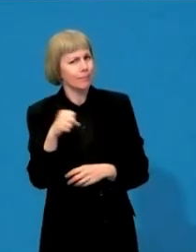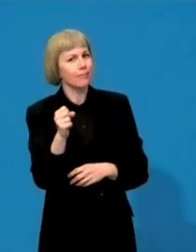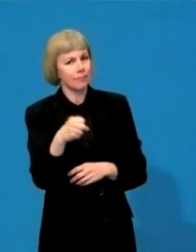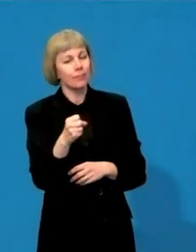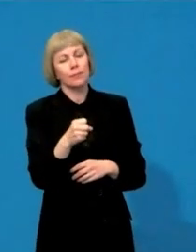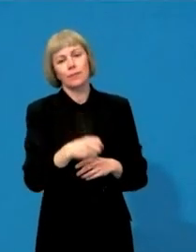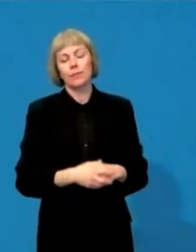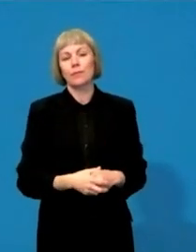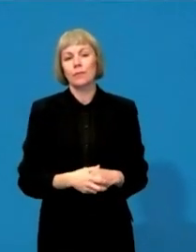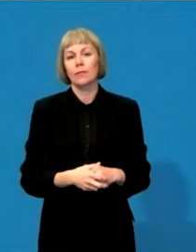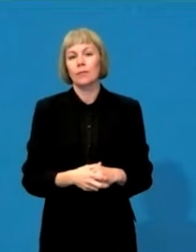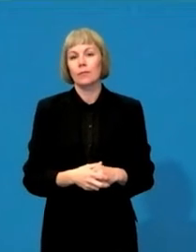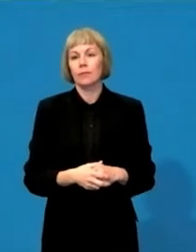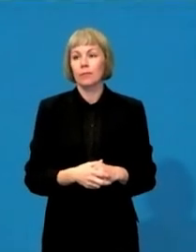And how do you think they would go in the city?